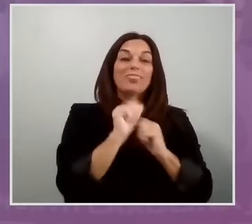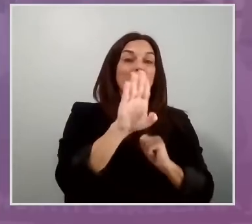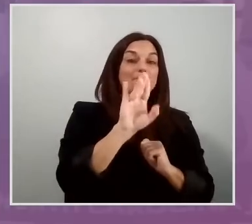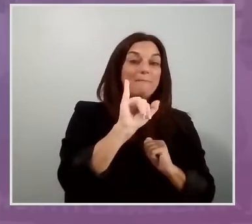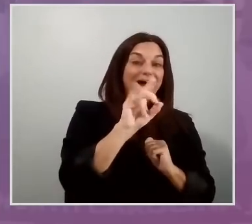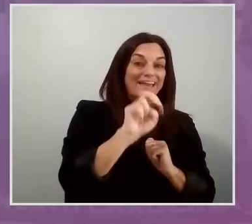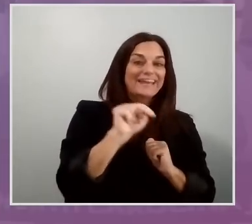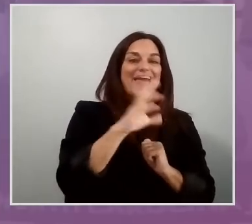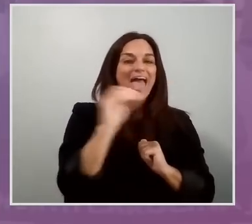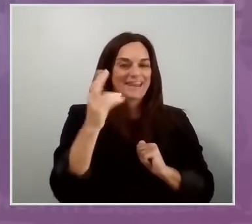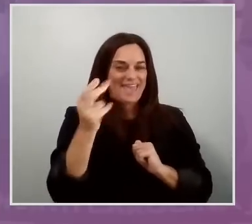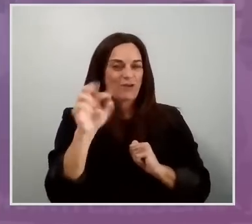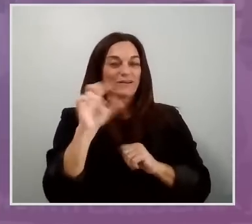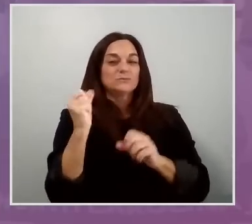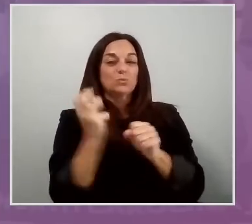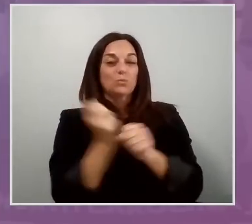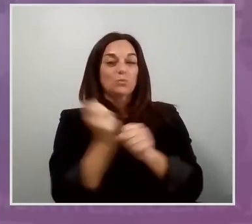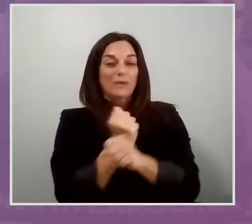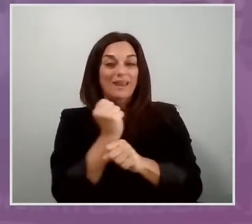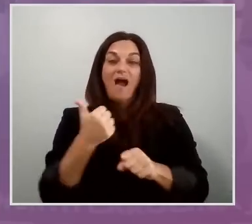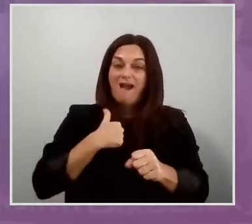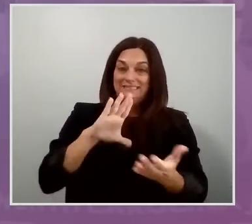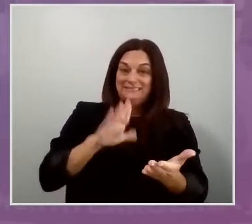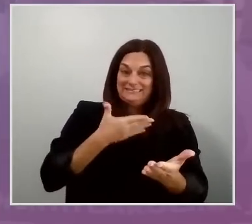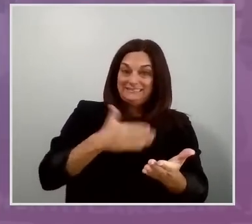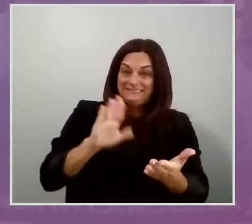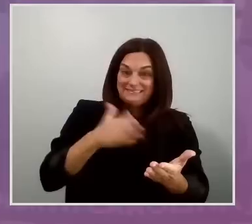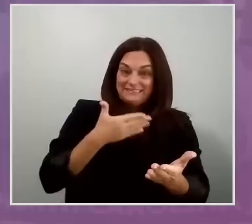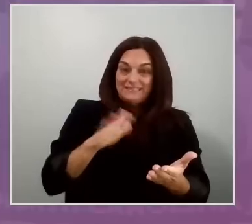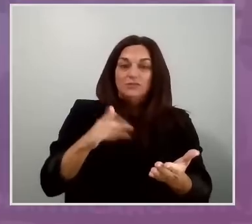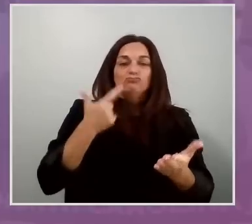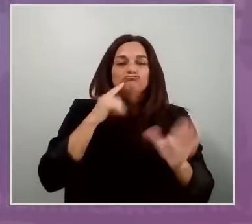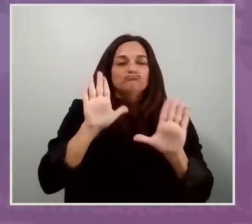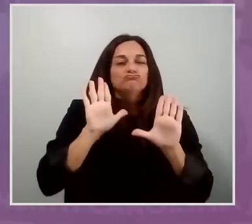COME TRUE ON NOVEMBER THE 3RD